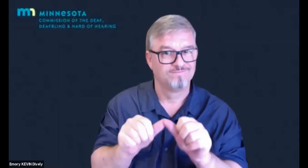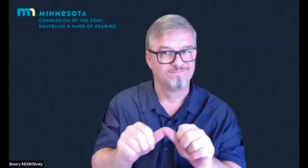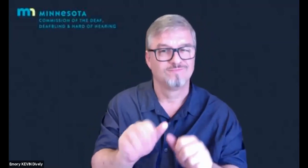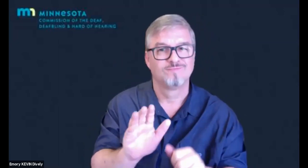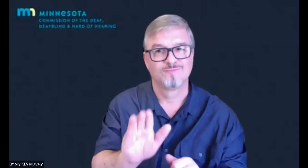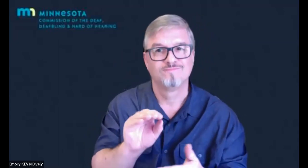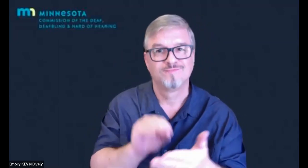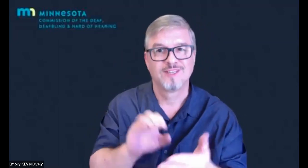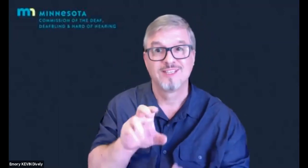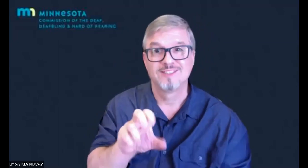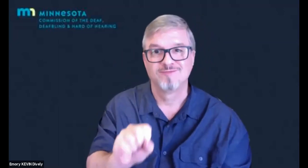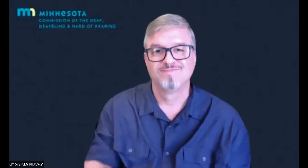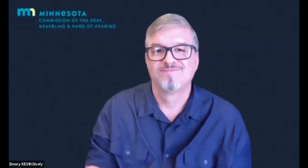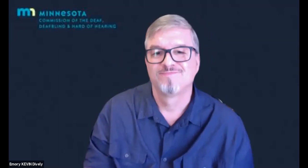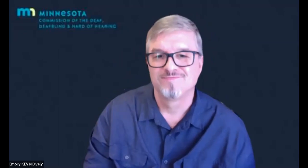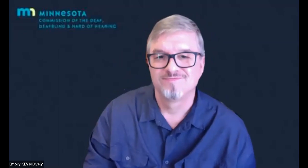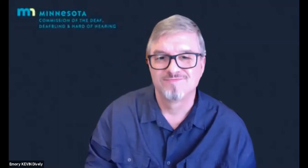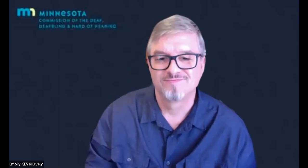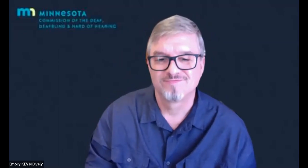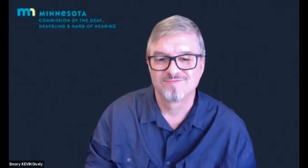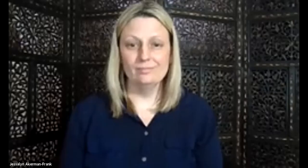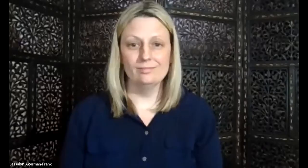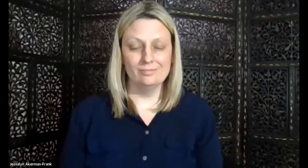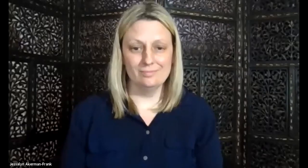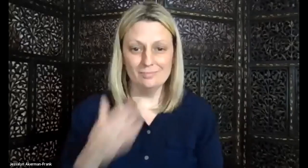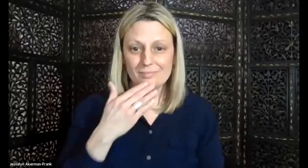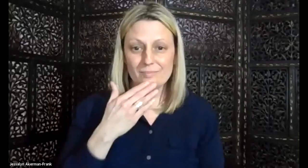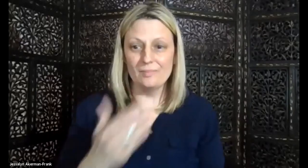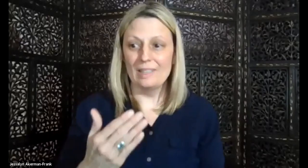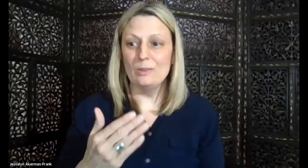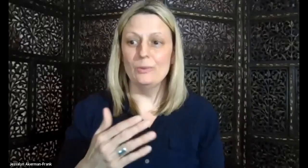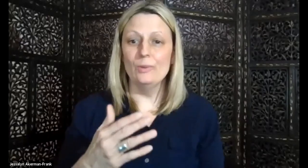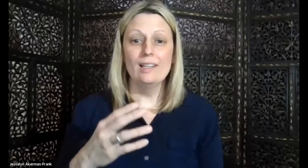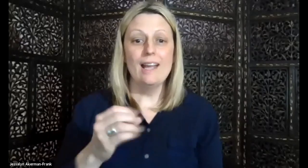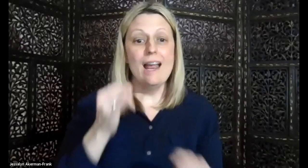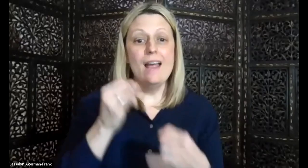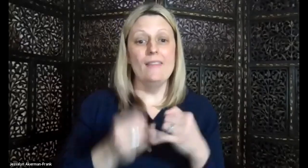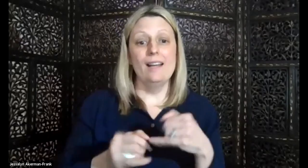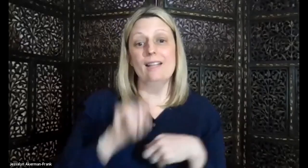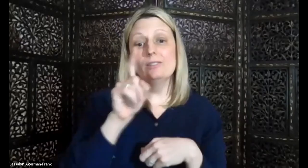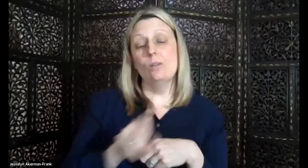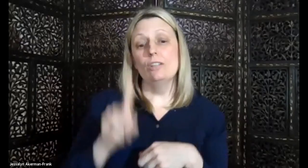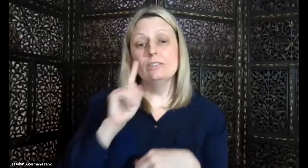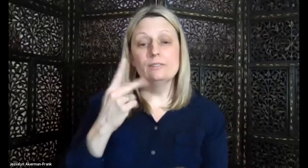you identify as another race that's not on that list, the census will be able to track that then for you.